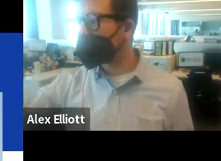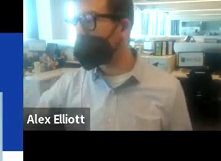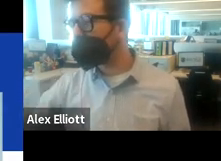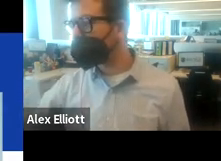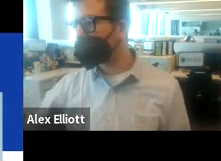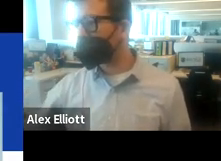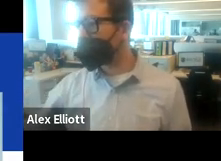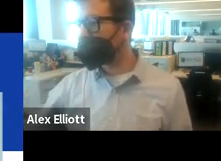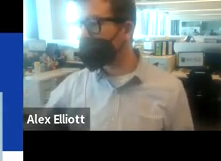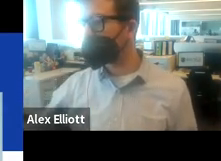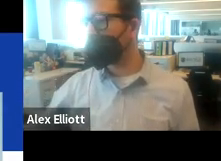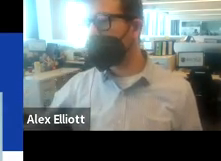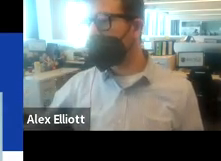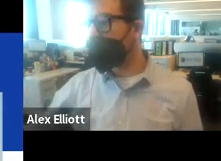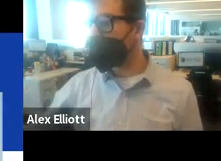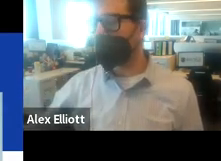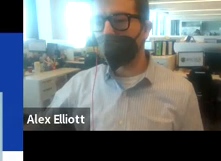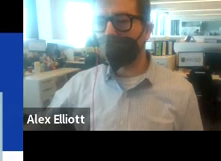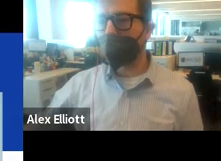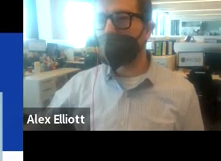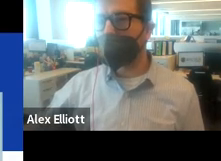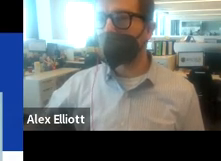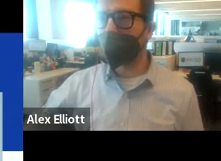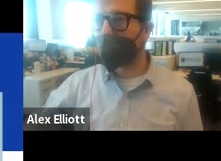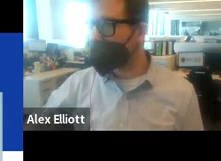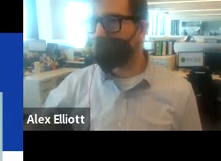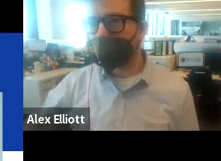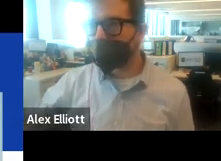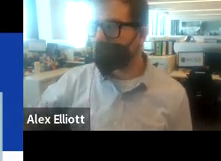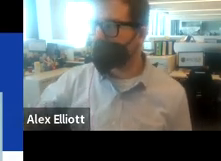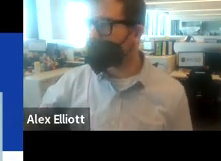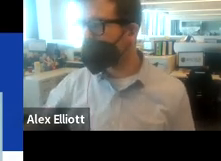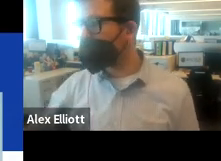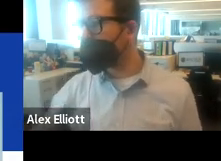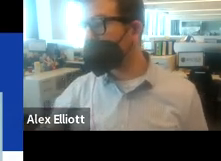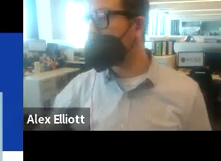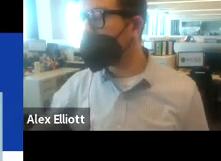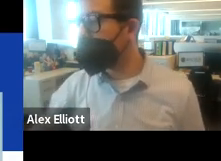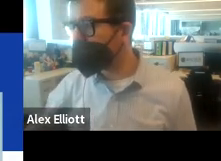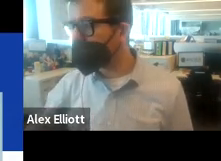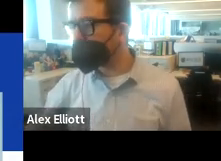timely. So just getting folks, you know, from the blind community deaf, hard to hearing mobility.